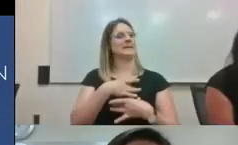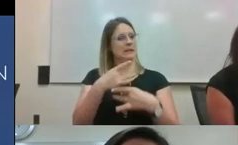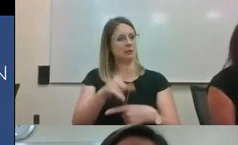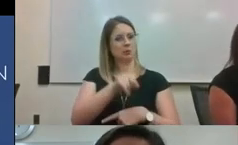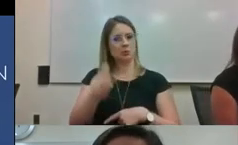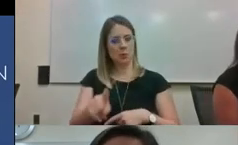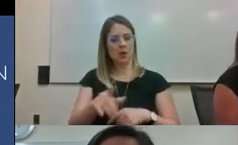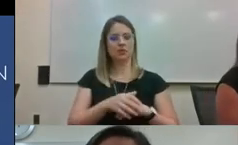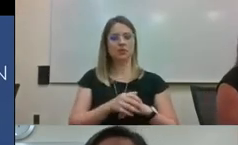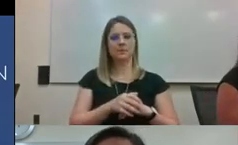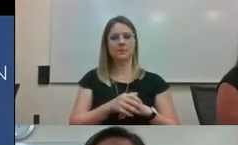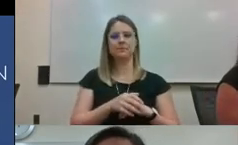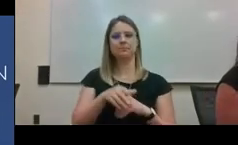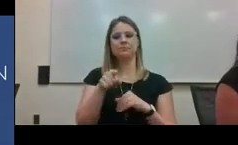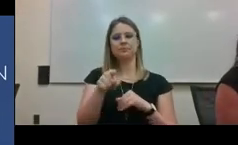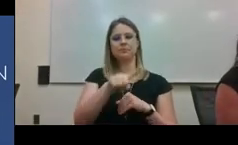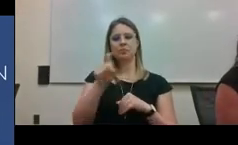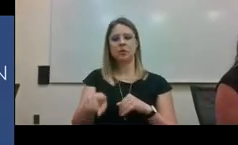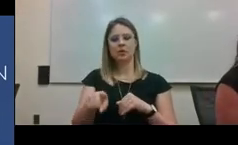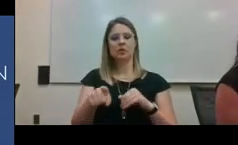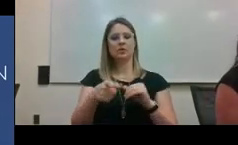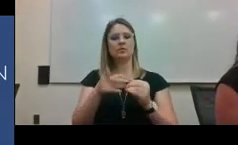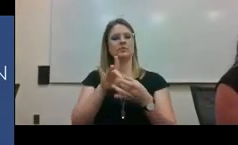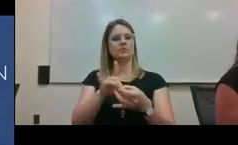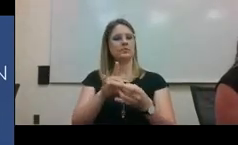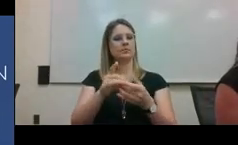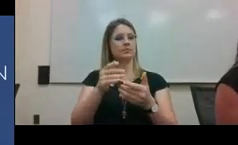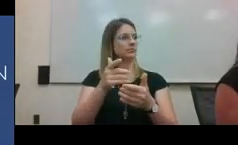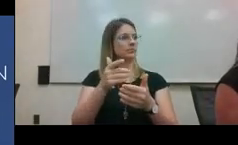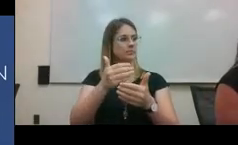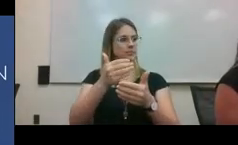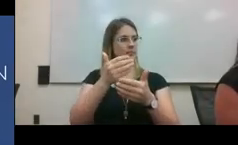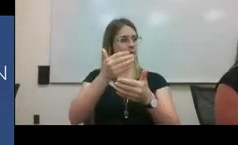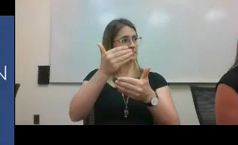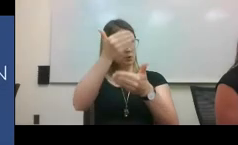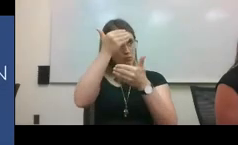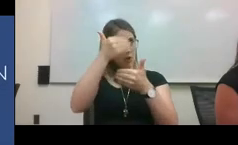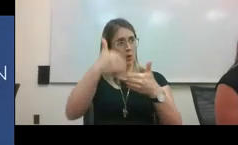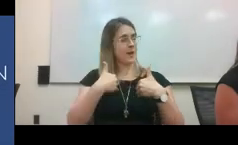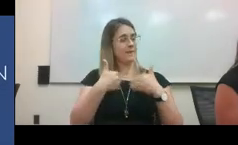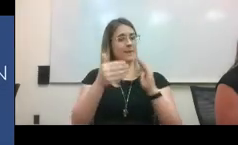that was asked earlier on around Morocco having all the policies in place on inclusive education,